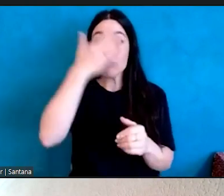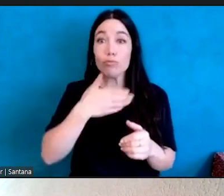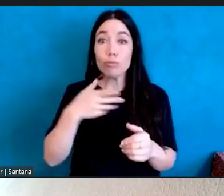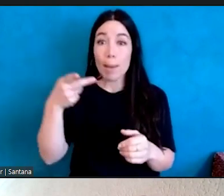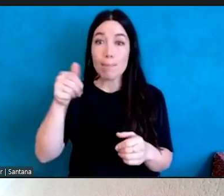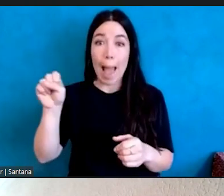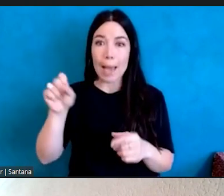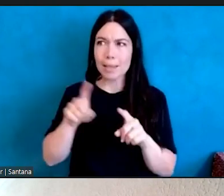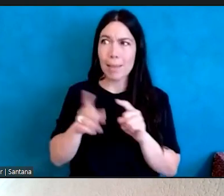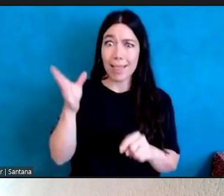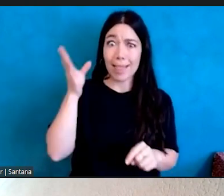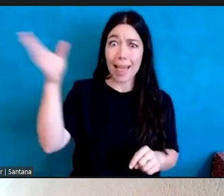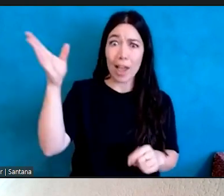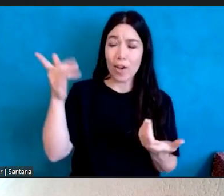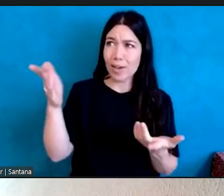what is the real kind of problem here.